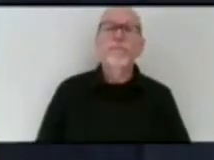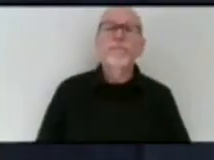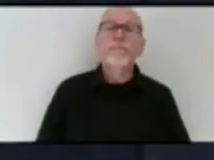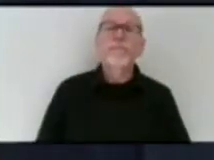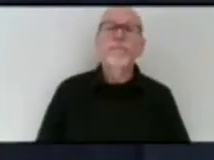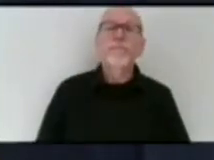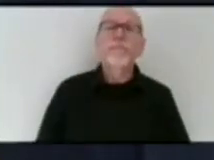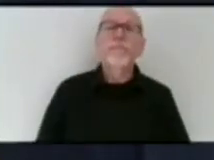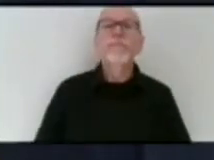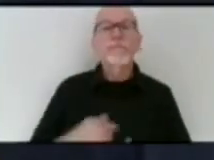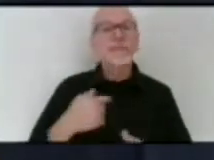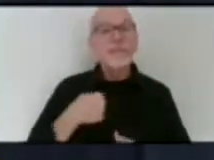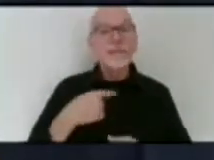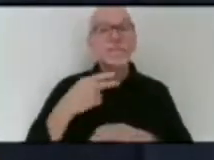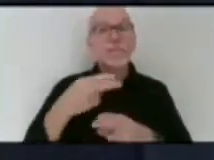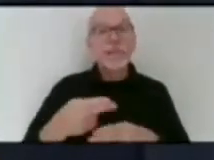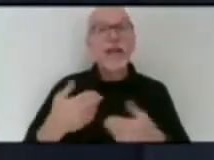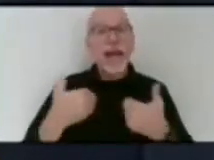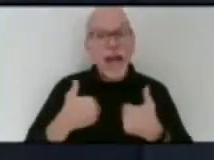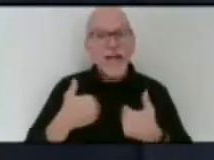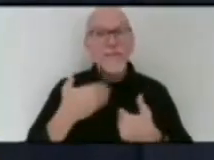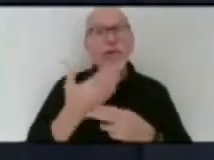there is good news on the horizon.